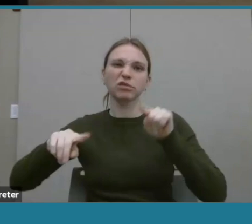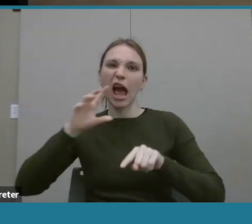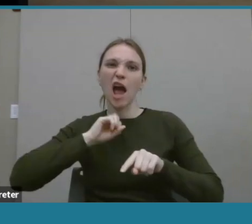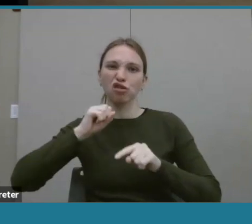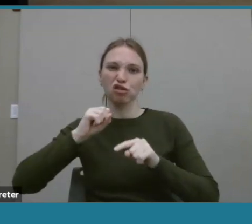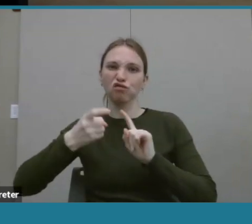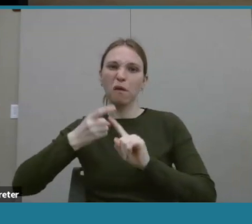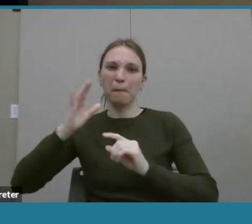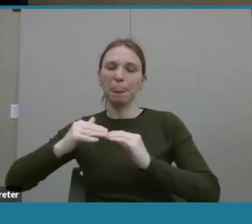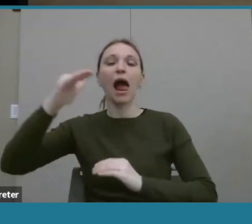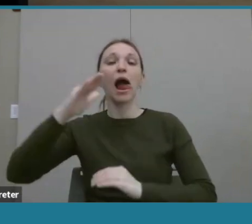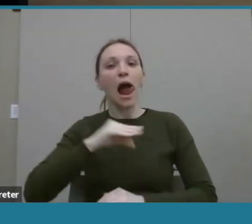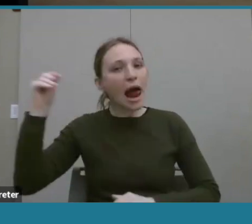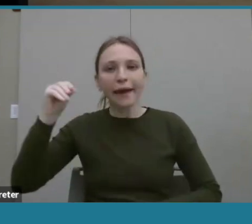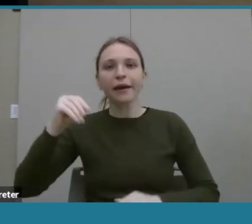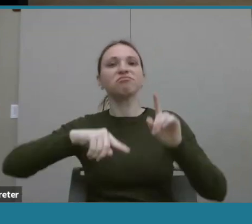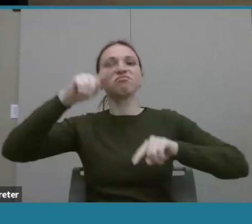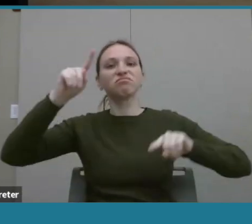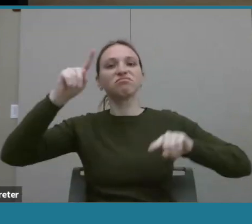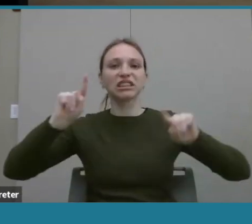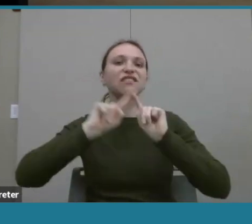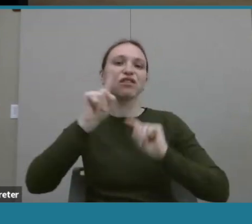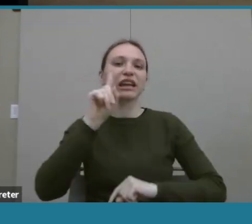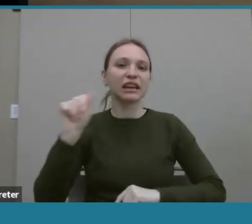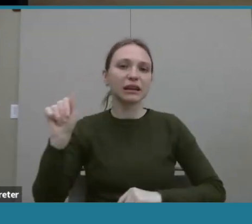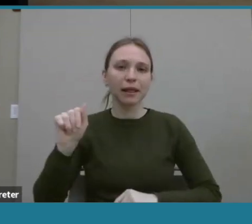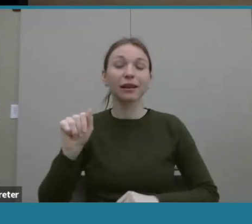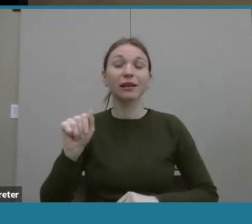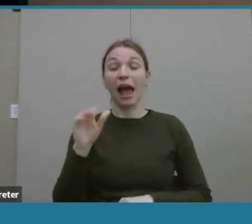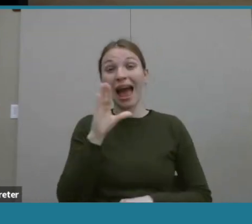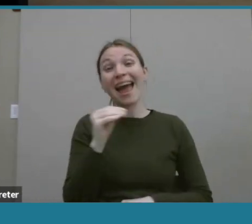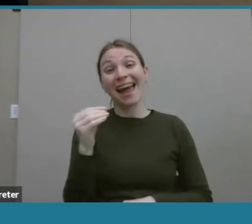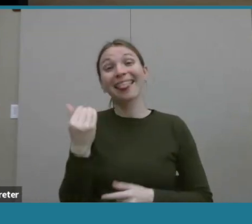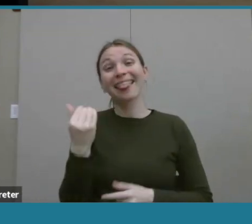And it's still people from those input sessions that were about 4 and a half